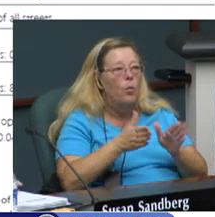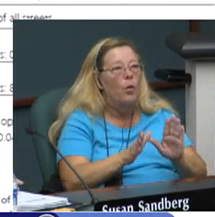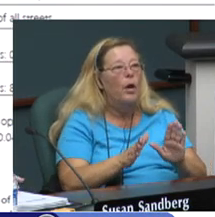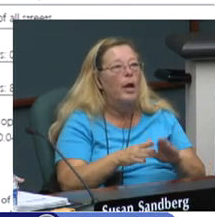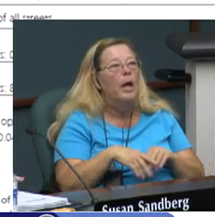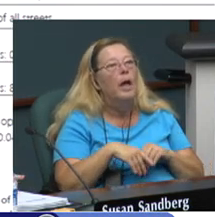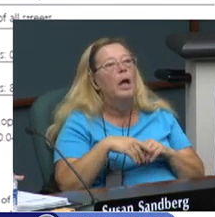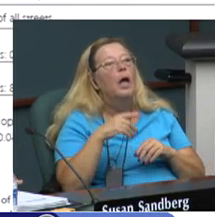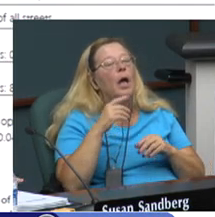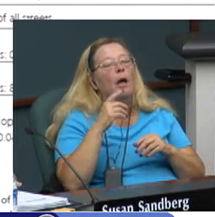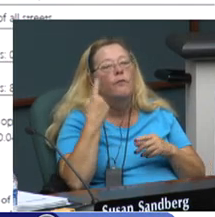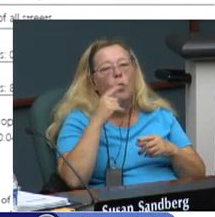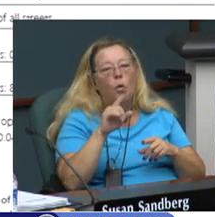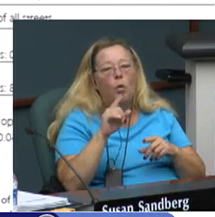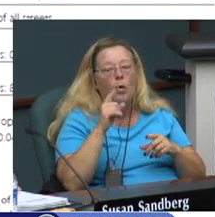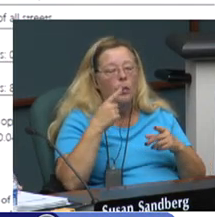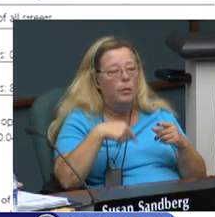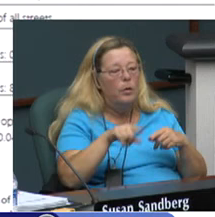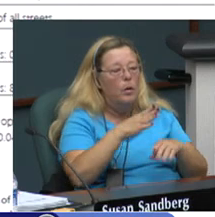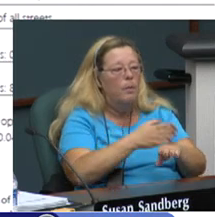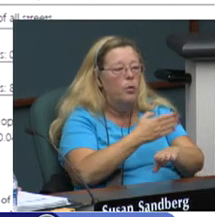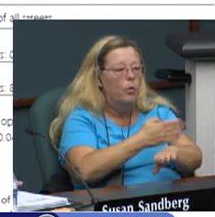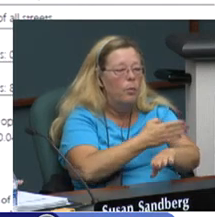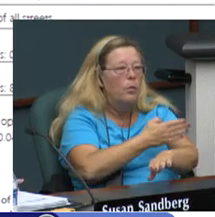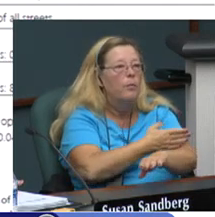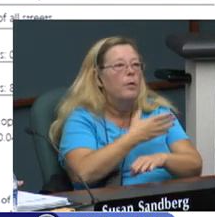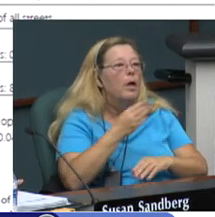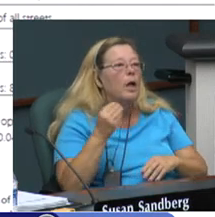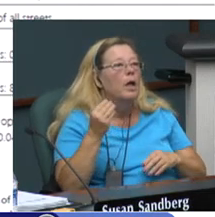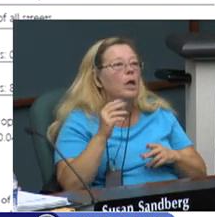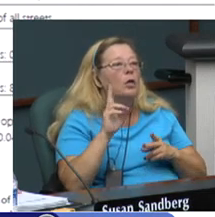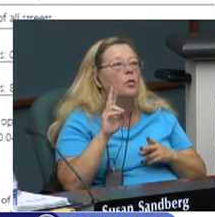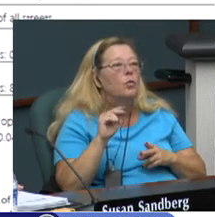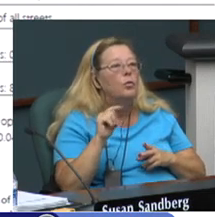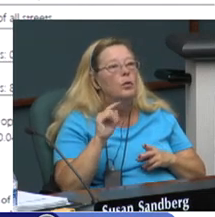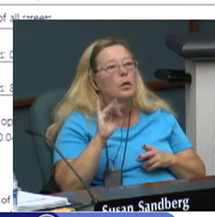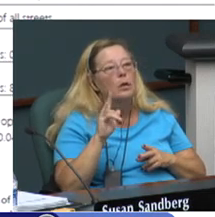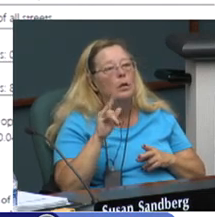improvements are required as part of that and then utilities where the